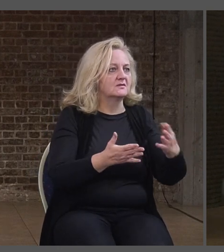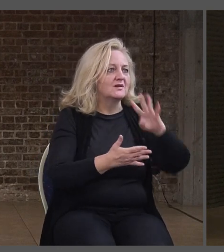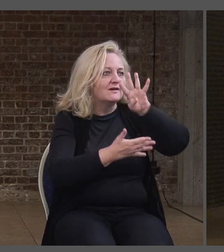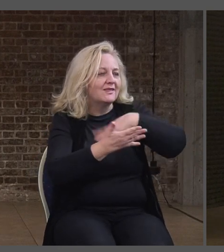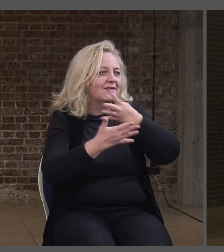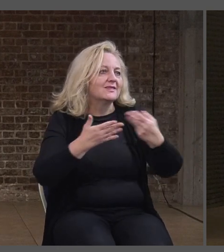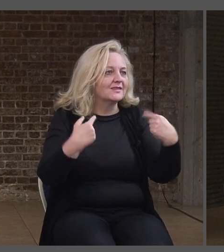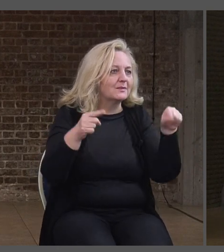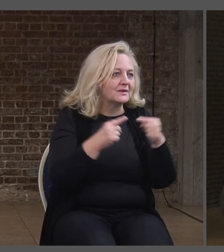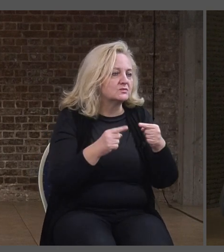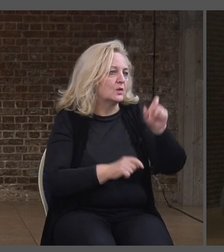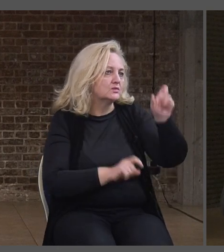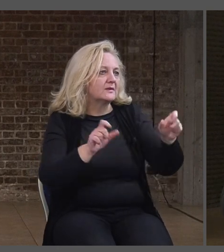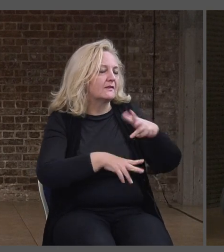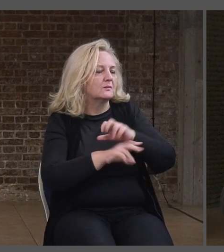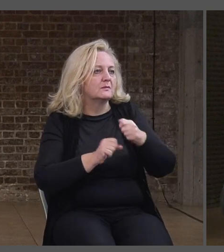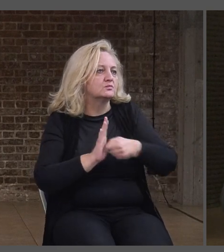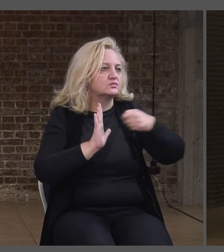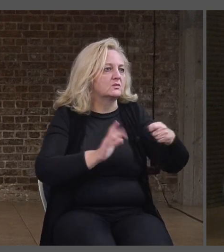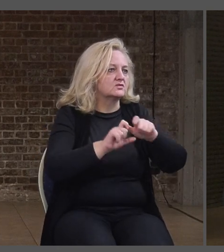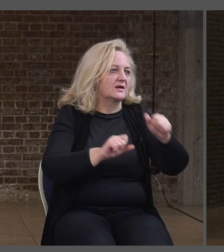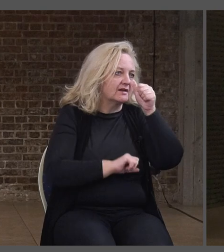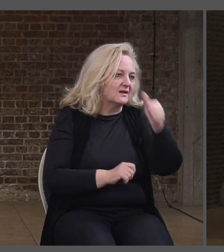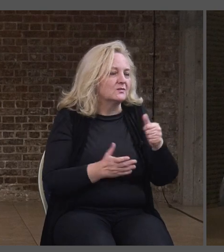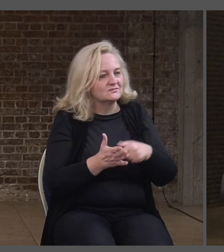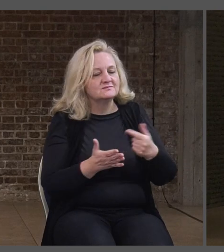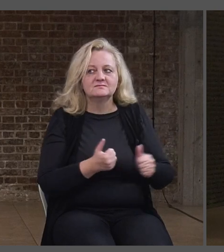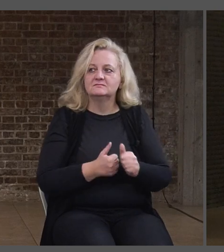because this disabled person cannot extend his or her (working) time. These regulations say that.